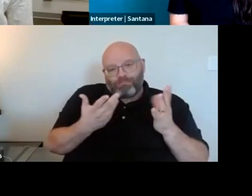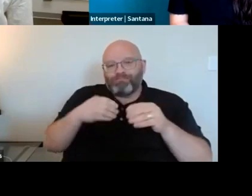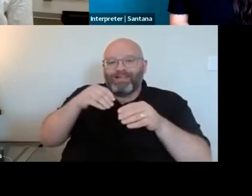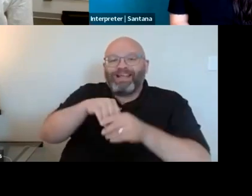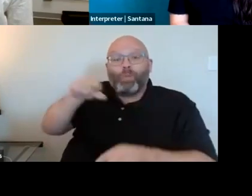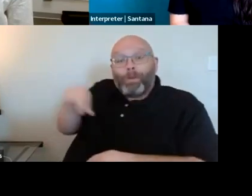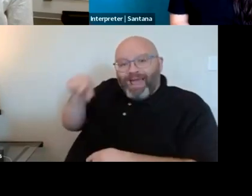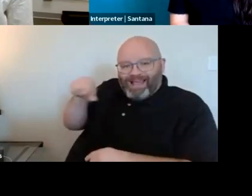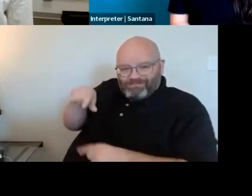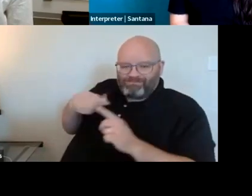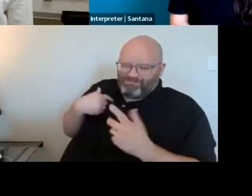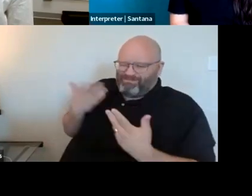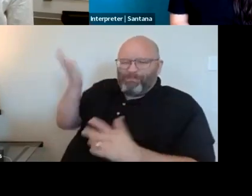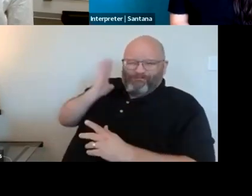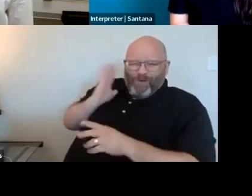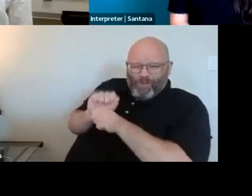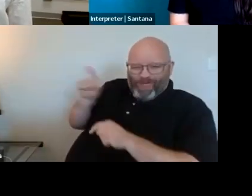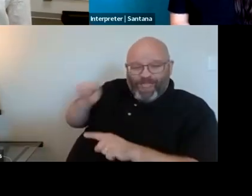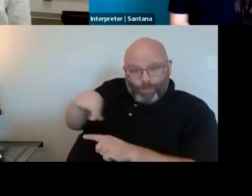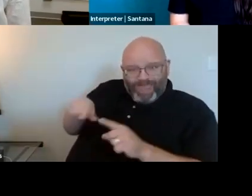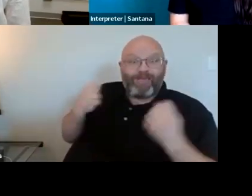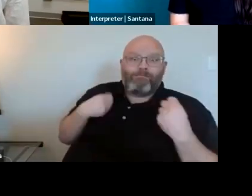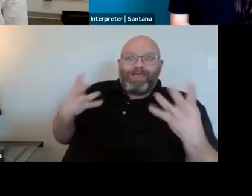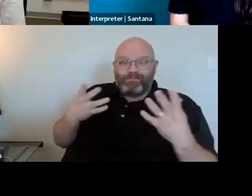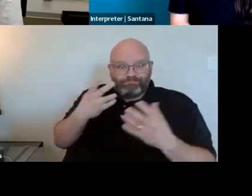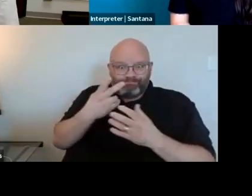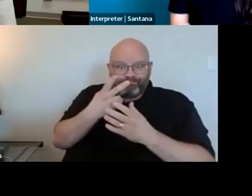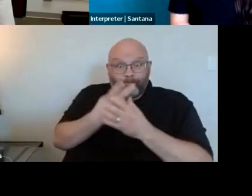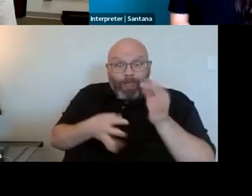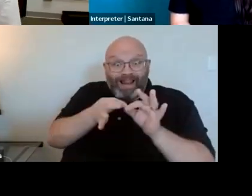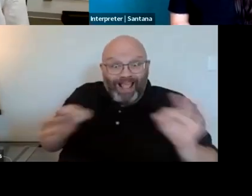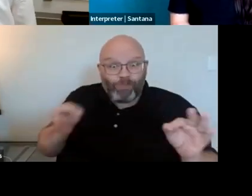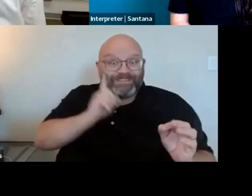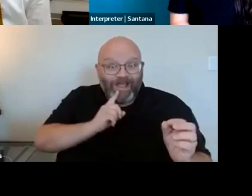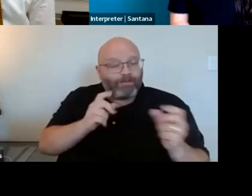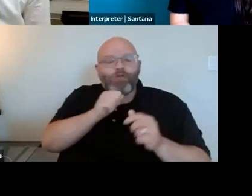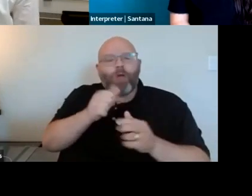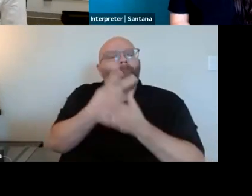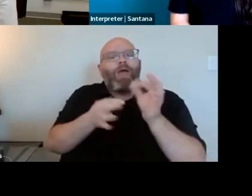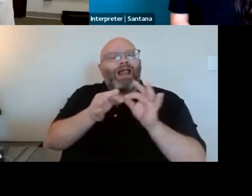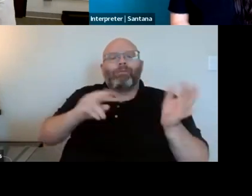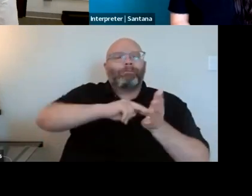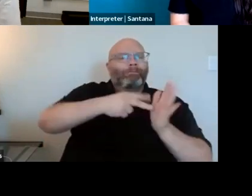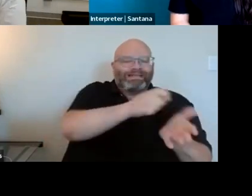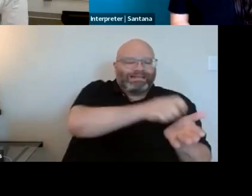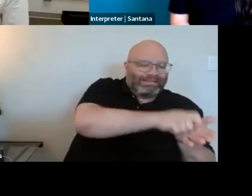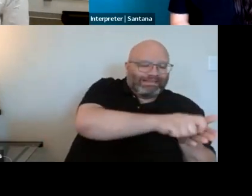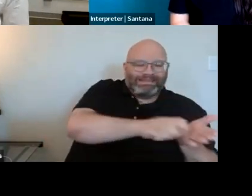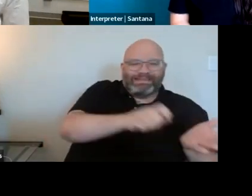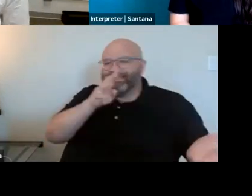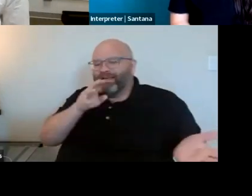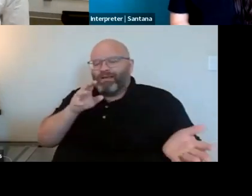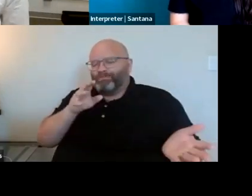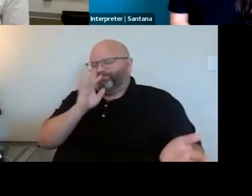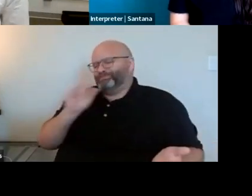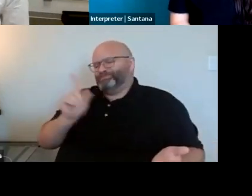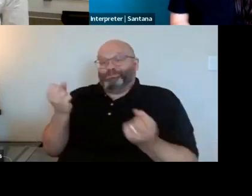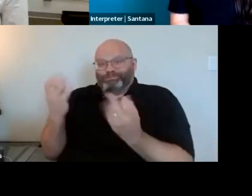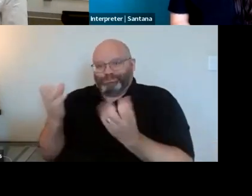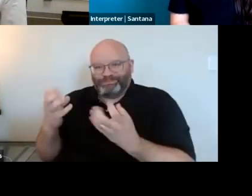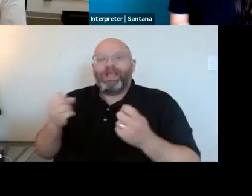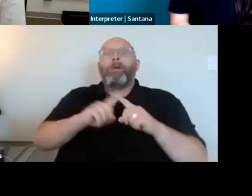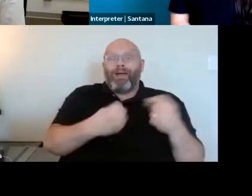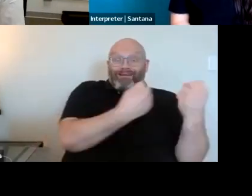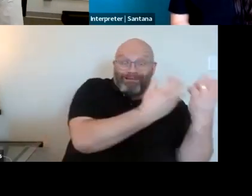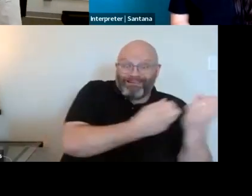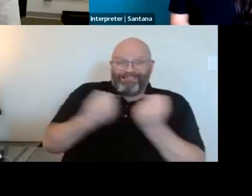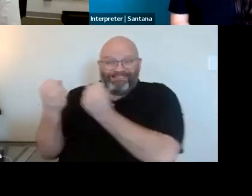Well, at least in Quebec, where I used to work, there's a lot of bilingual deaf people and bilingual also